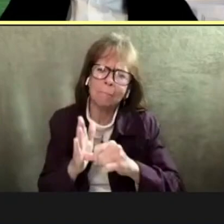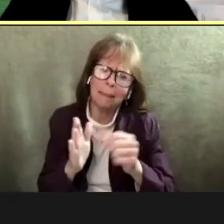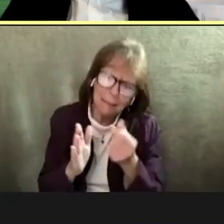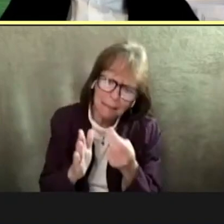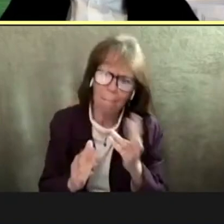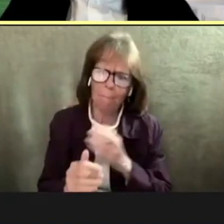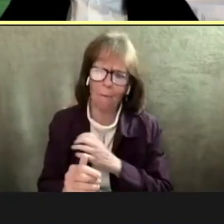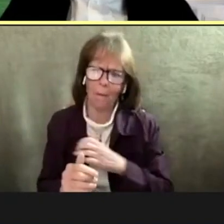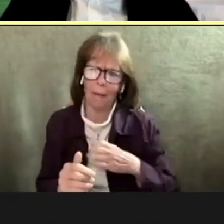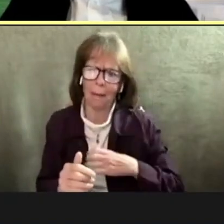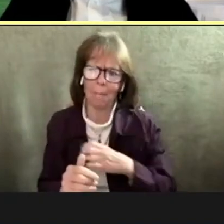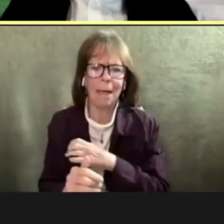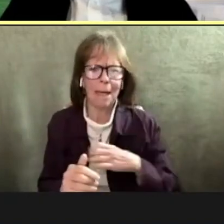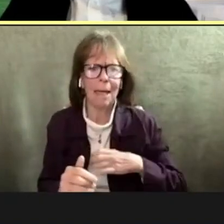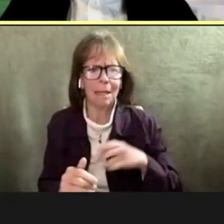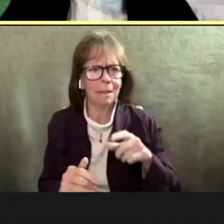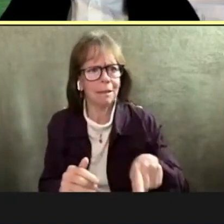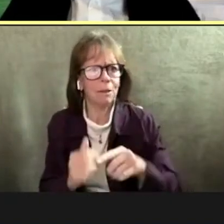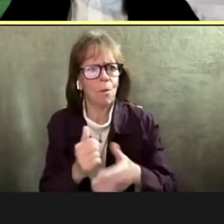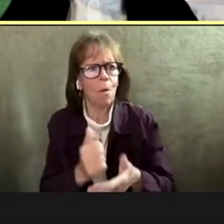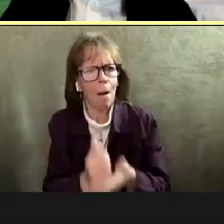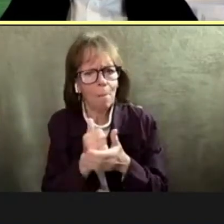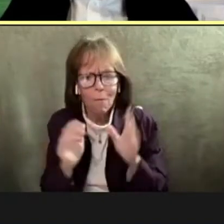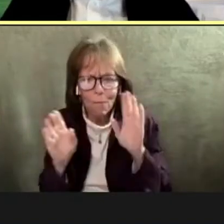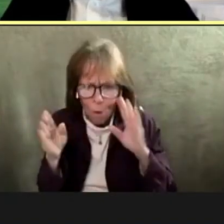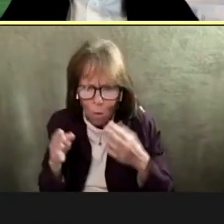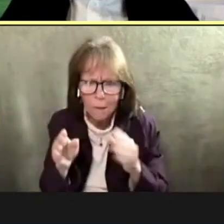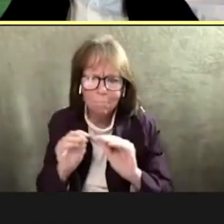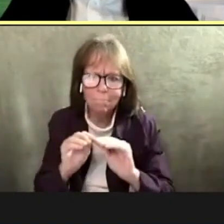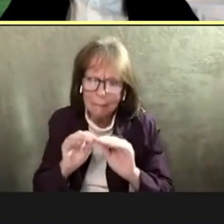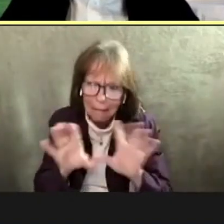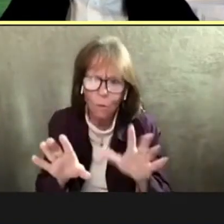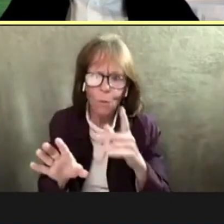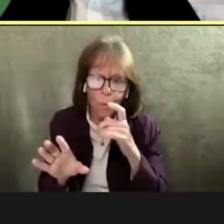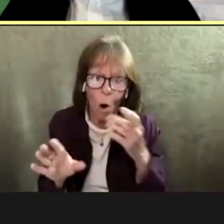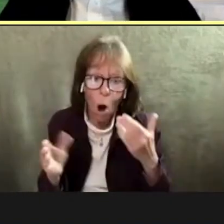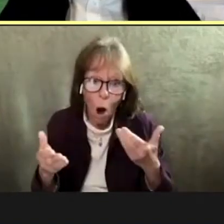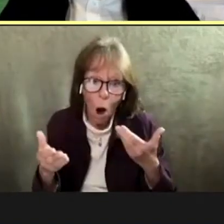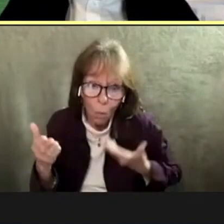which have helped focus and clarify who we are and what we hope to achieve.